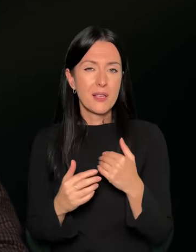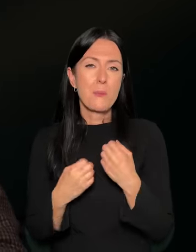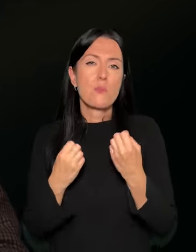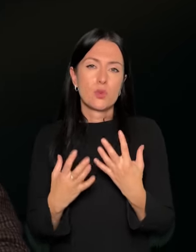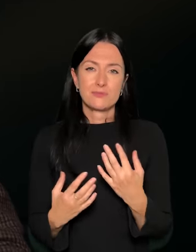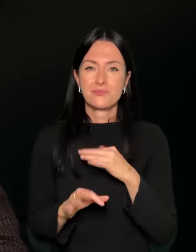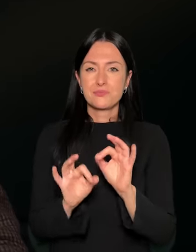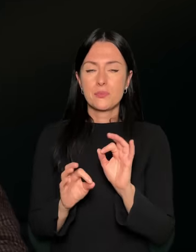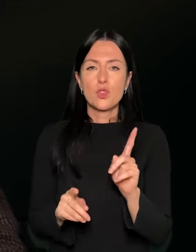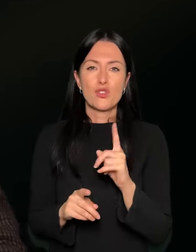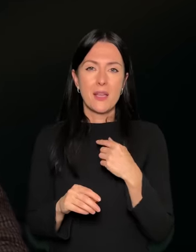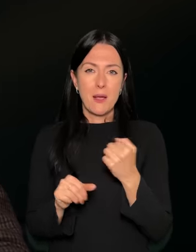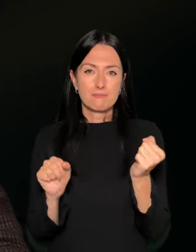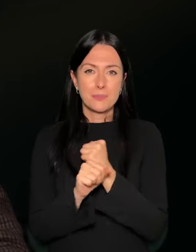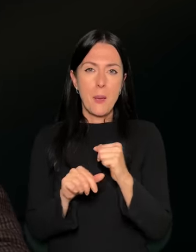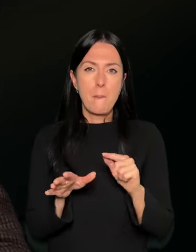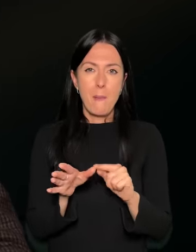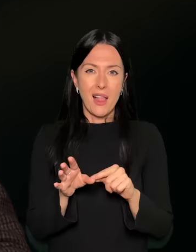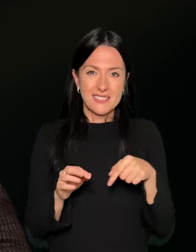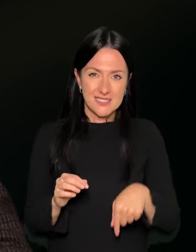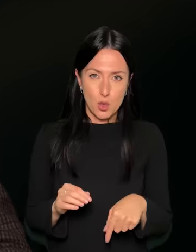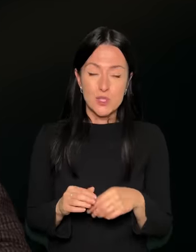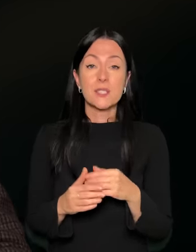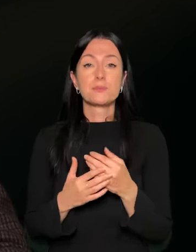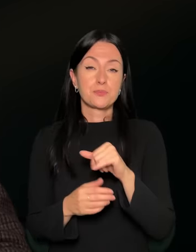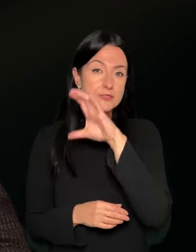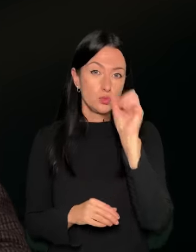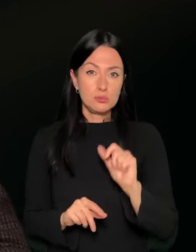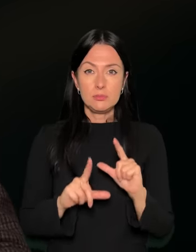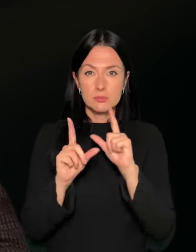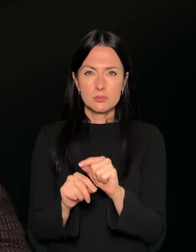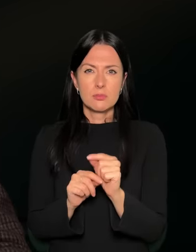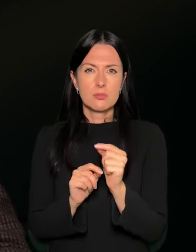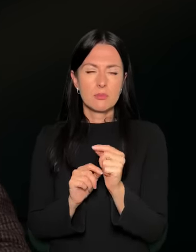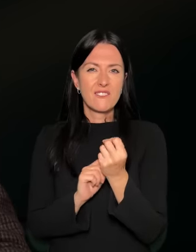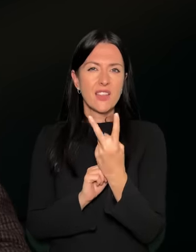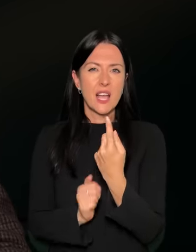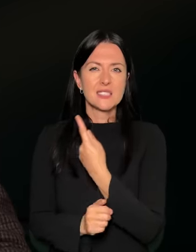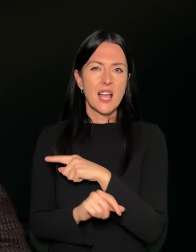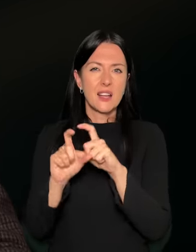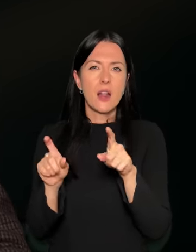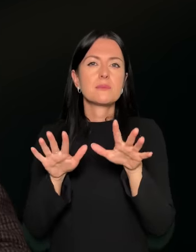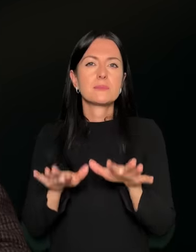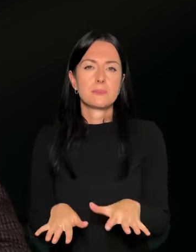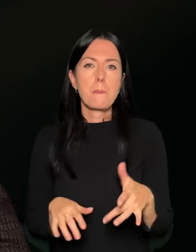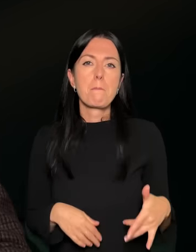I broke the big toe on my foot. And I went to the 12th hospital at night. It's on Pechersk.